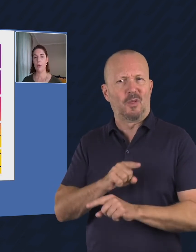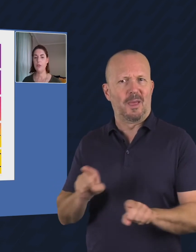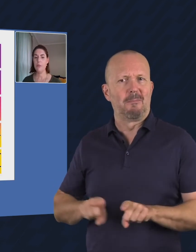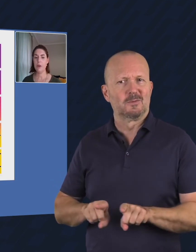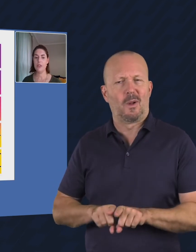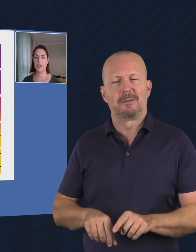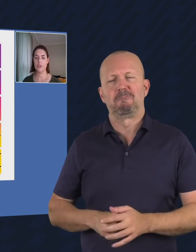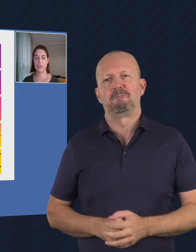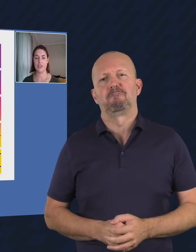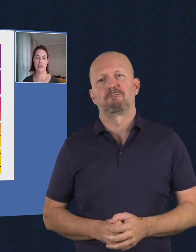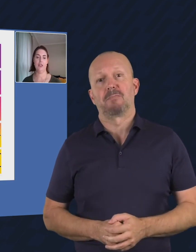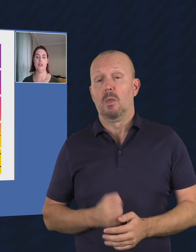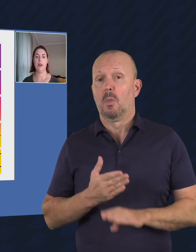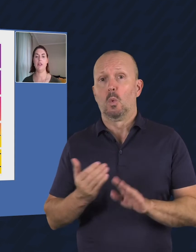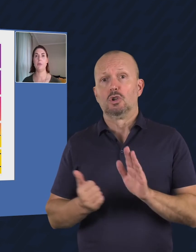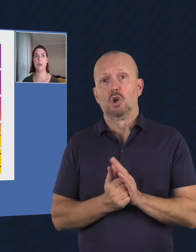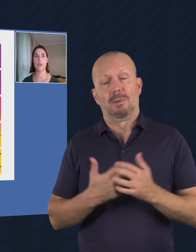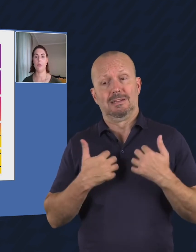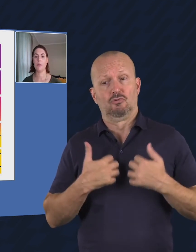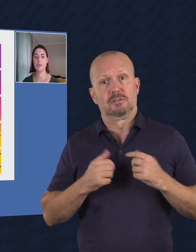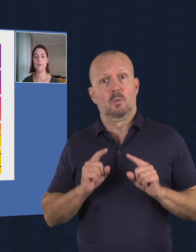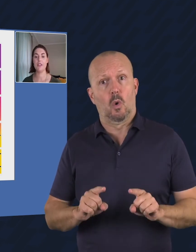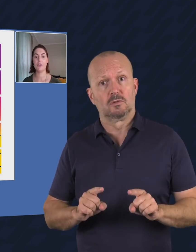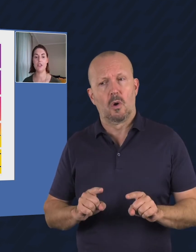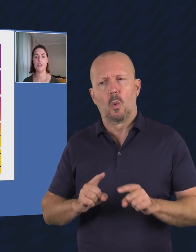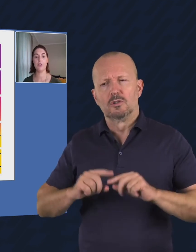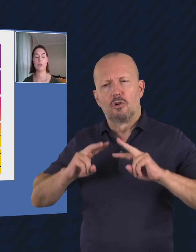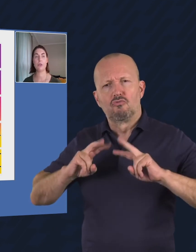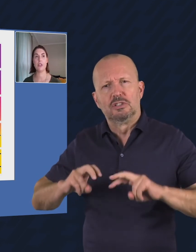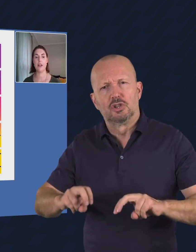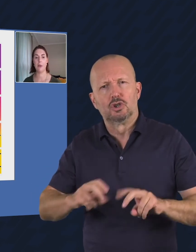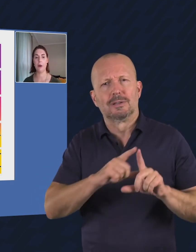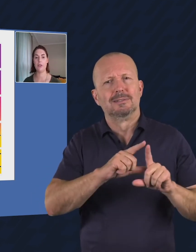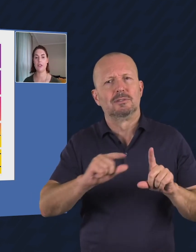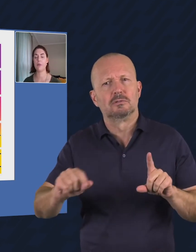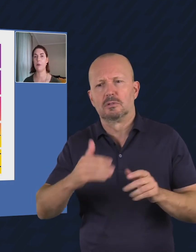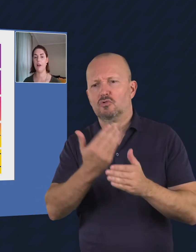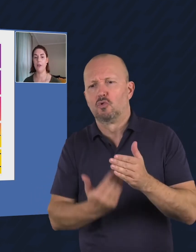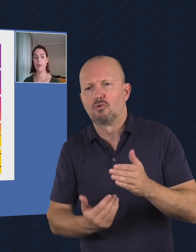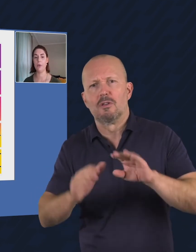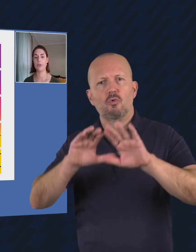One of the most interesting things about this workshop was researching digital storytelling projects from around the world